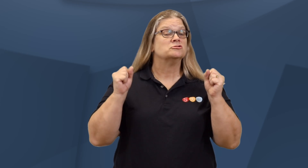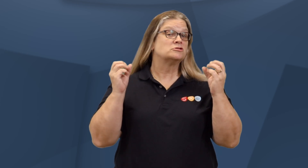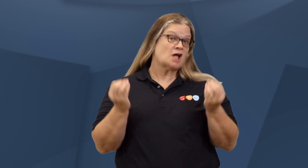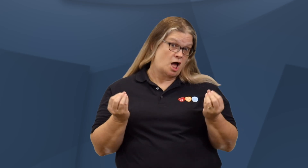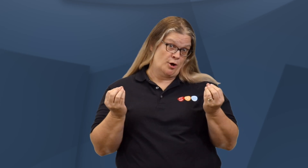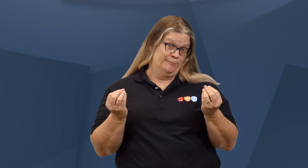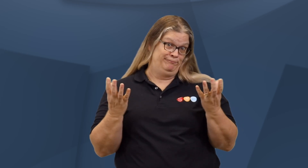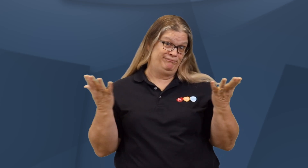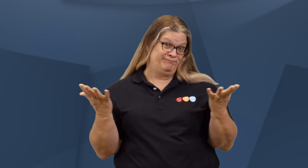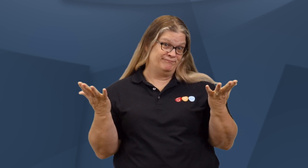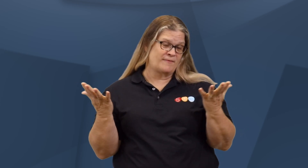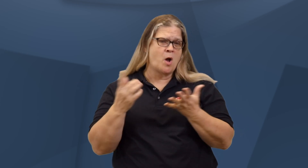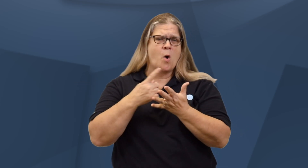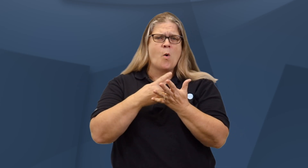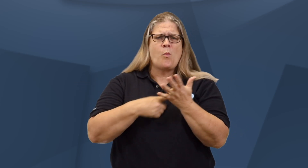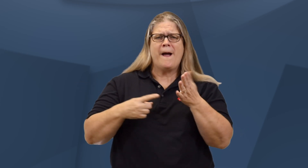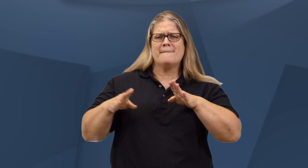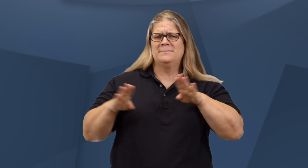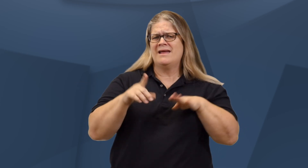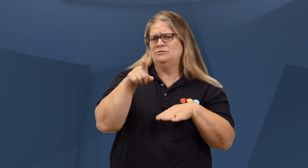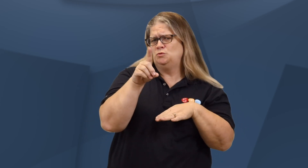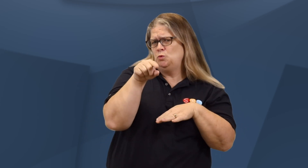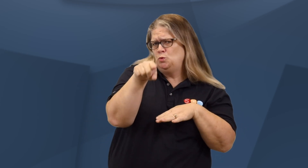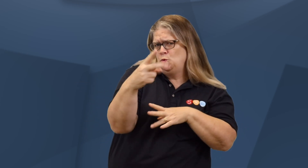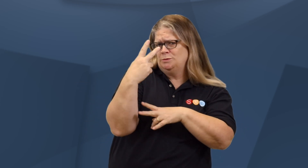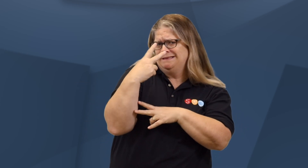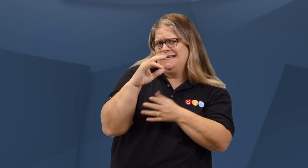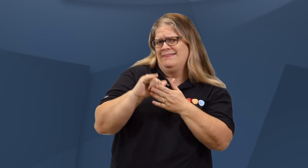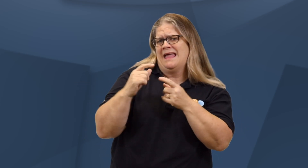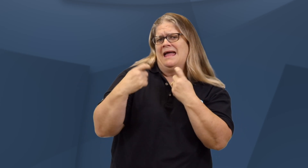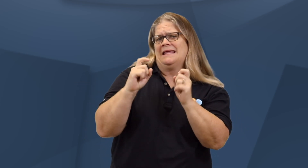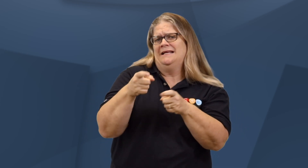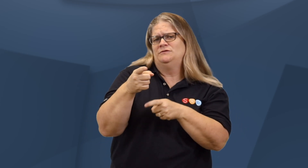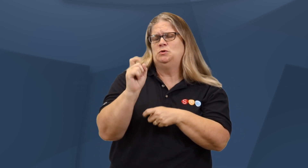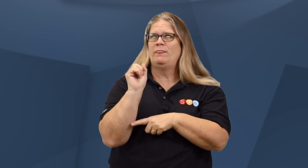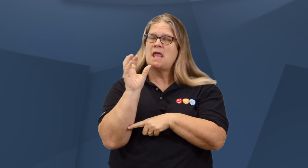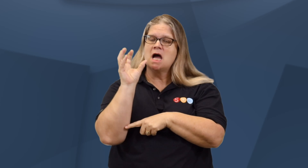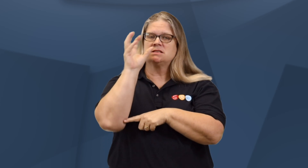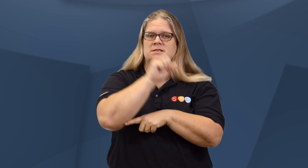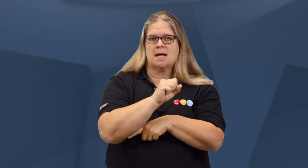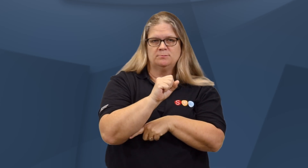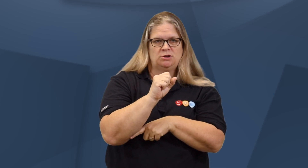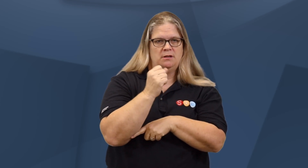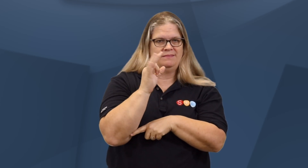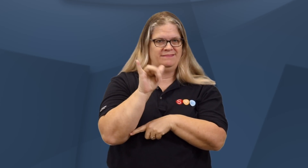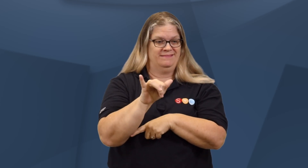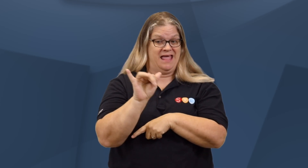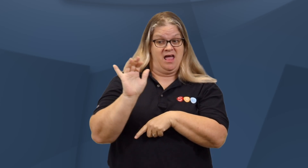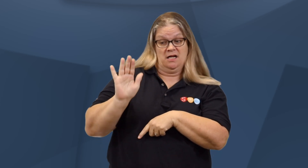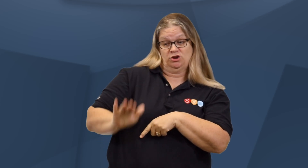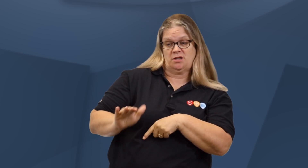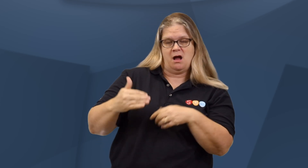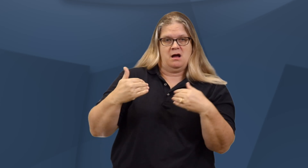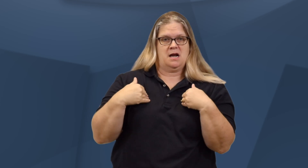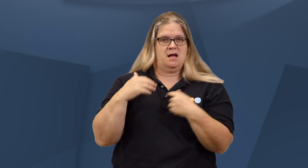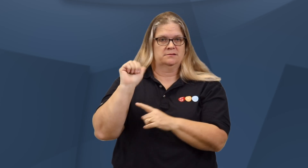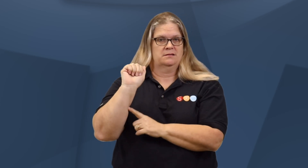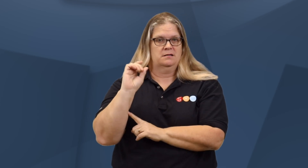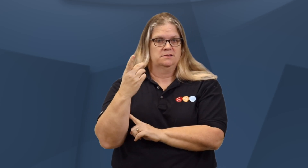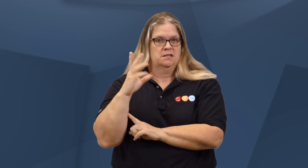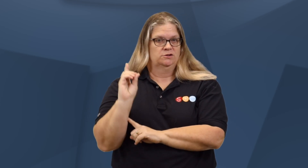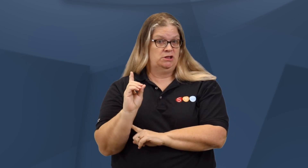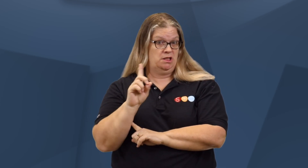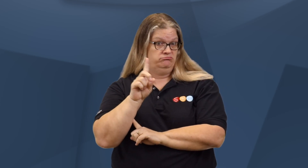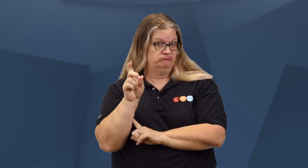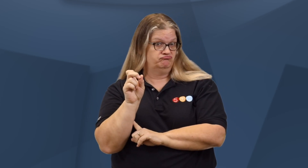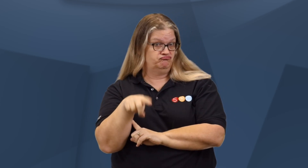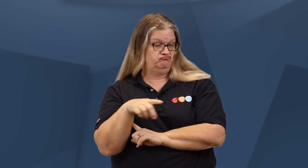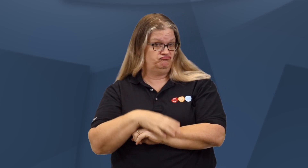So, what behaviors do you see the give you the impression that a child may have ADHD?